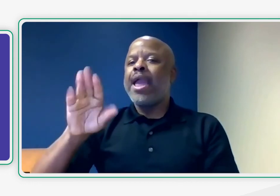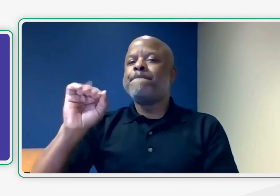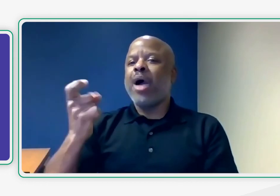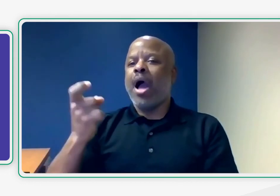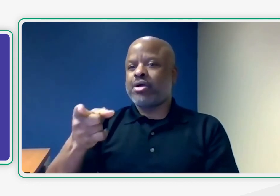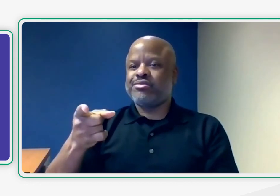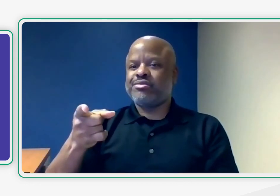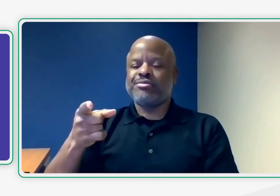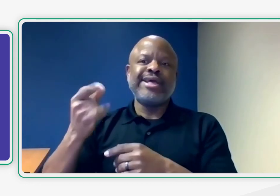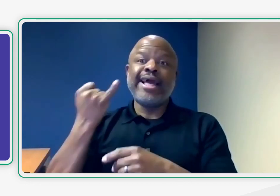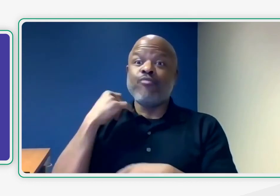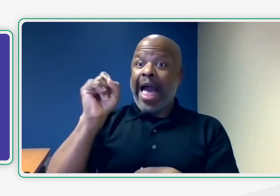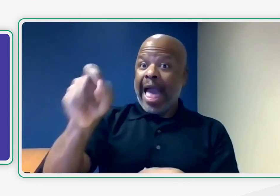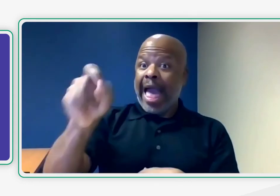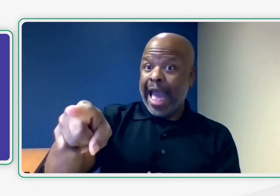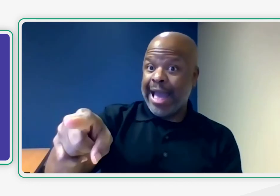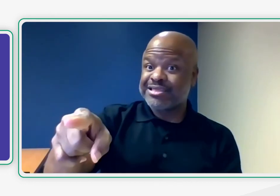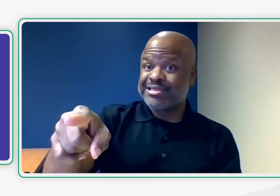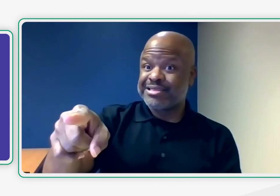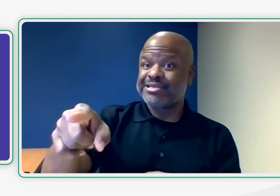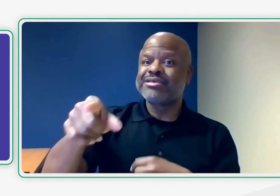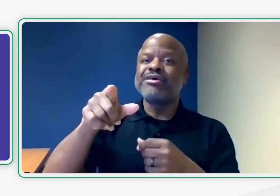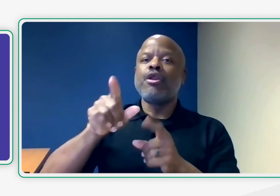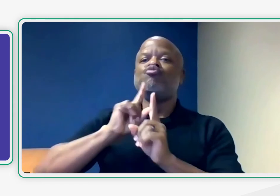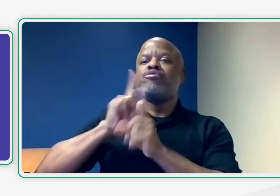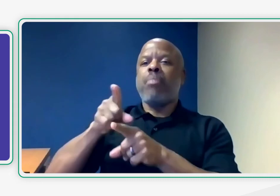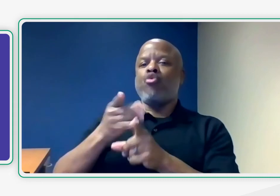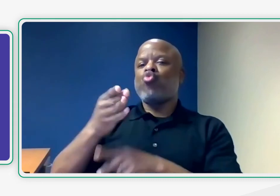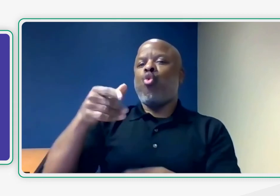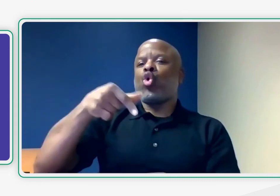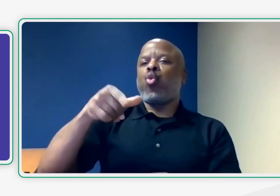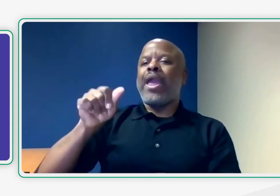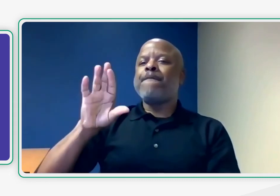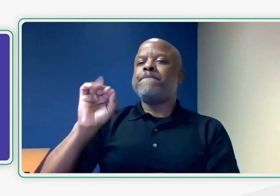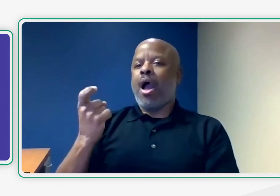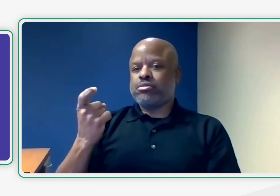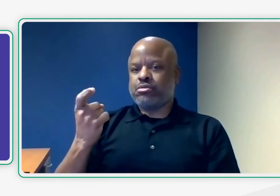And, if you see that there is a question that you have, and you see someone else asked me that same